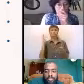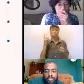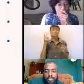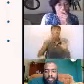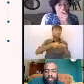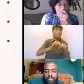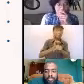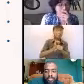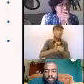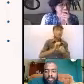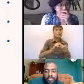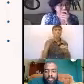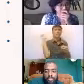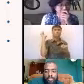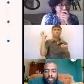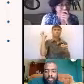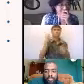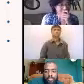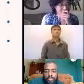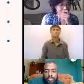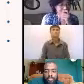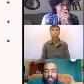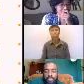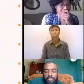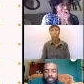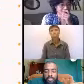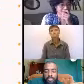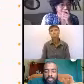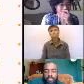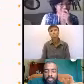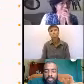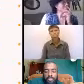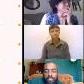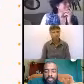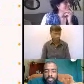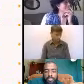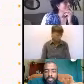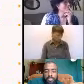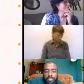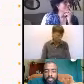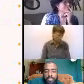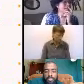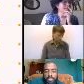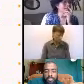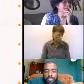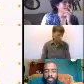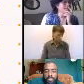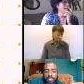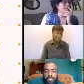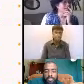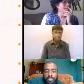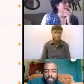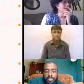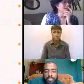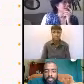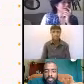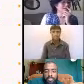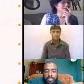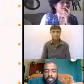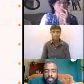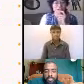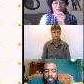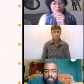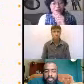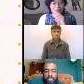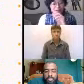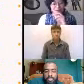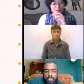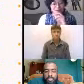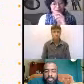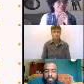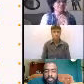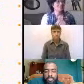Yeah. So, Adrian Rebrand from Origin Strategy says